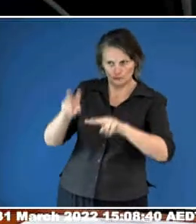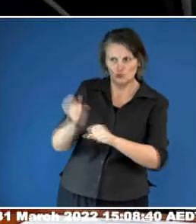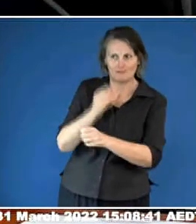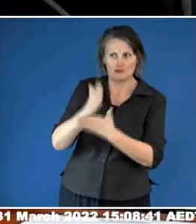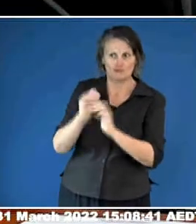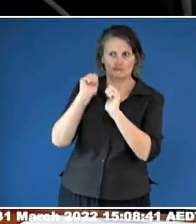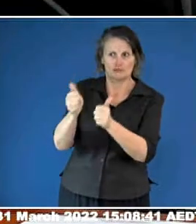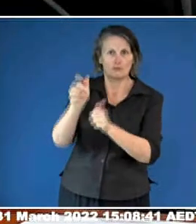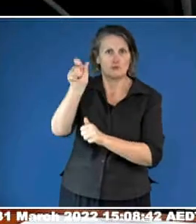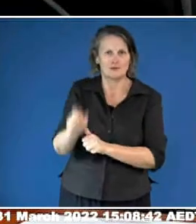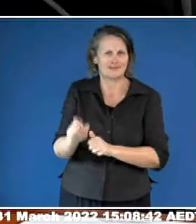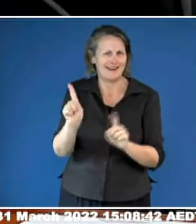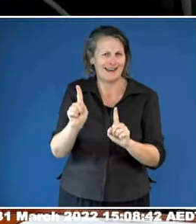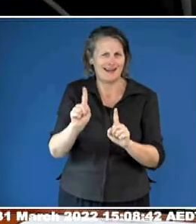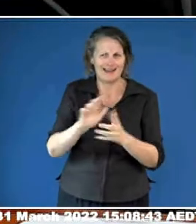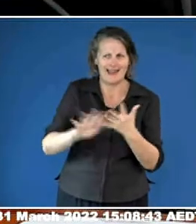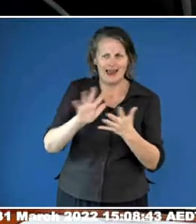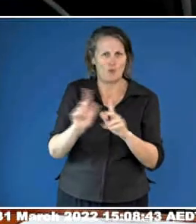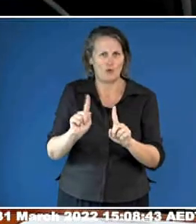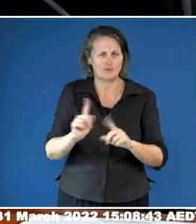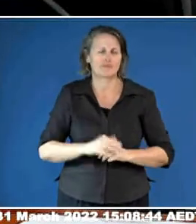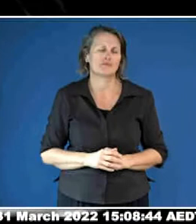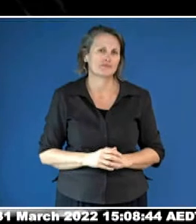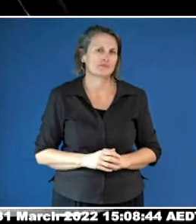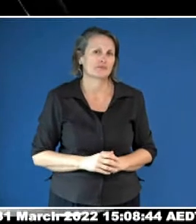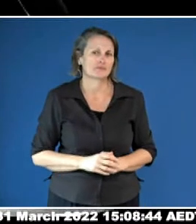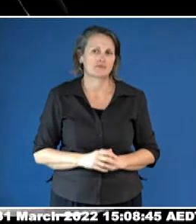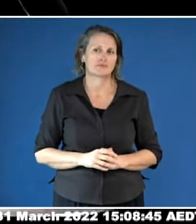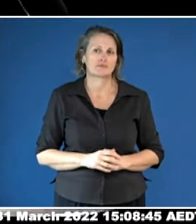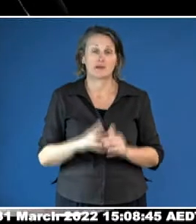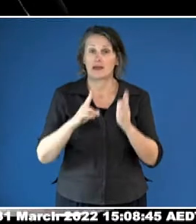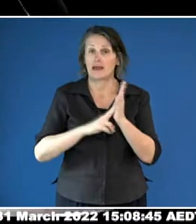Yeah. Well, NDIS workers and staff, they're in prime positions to be able